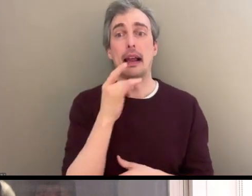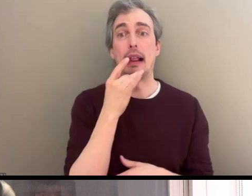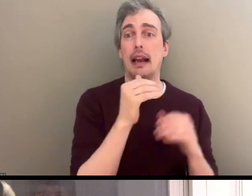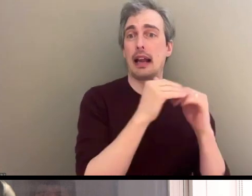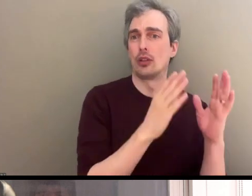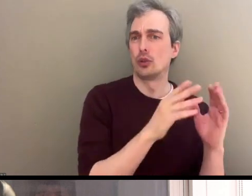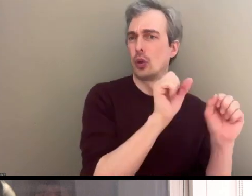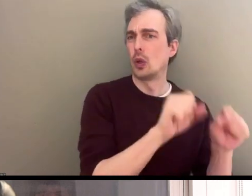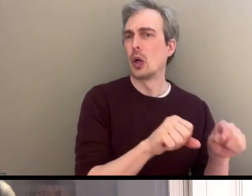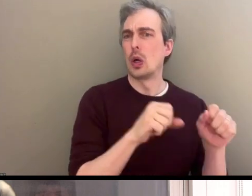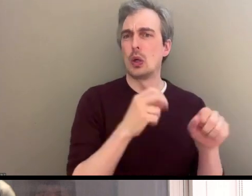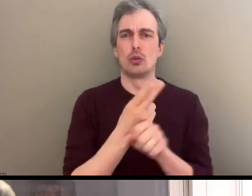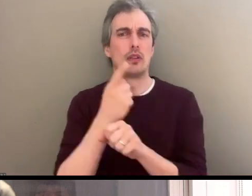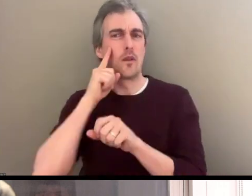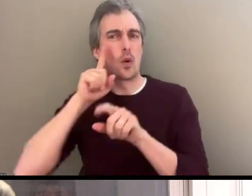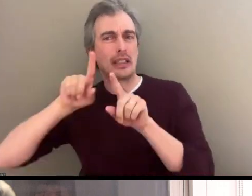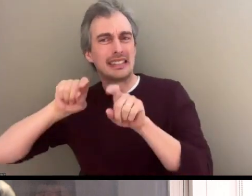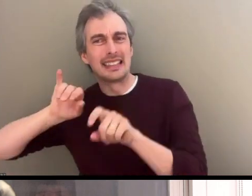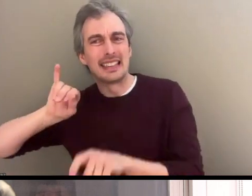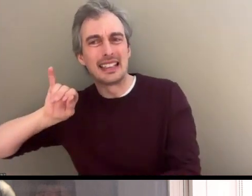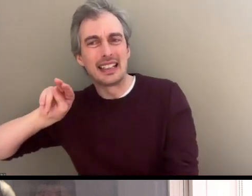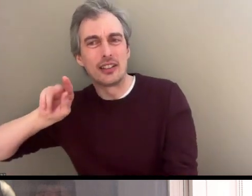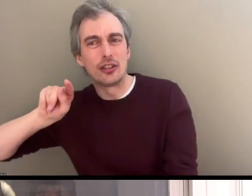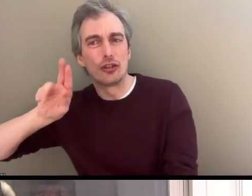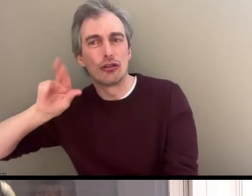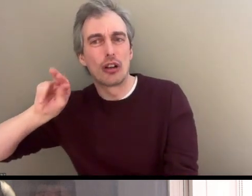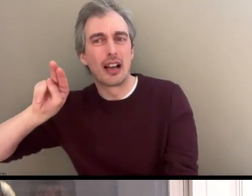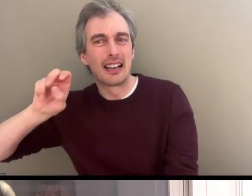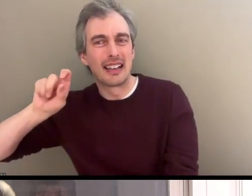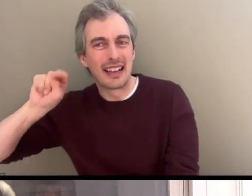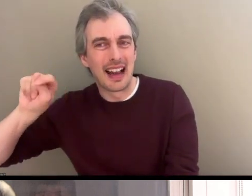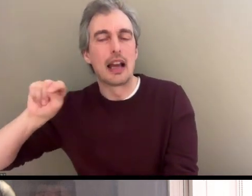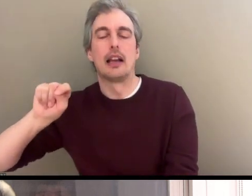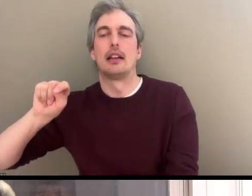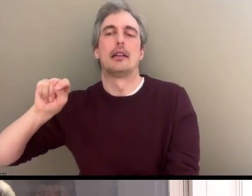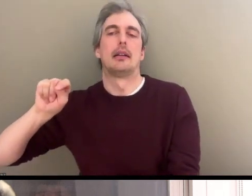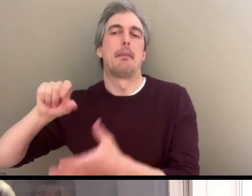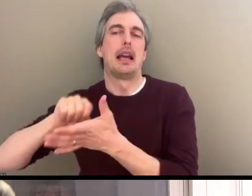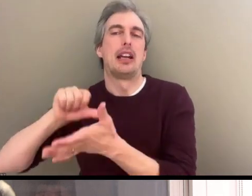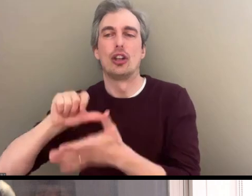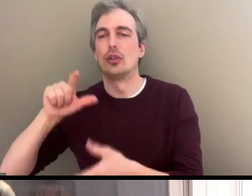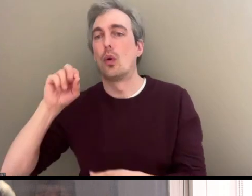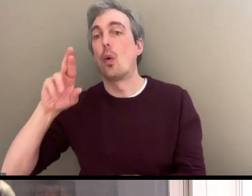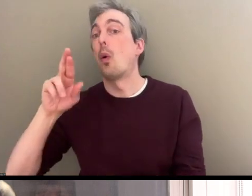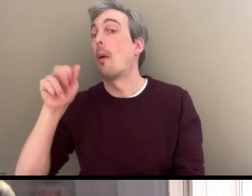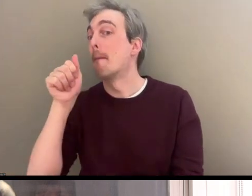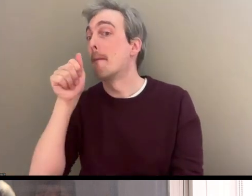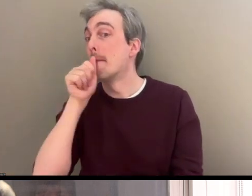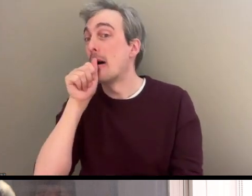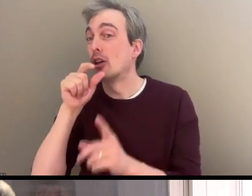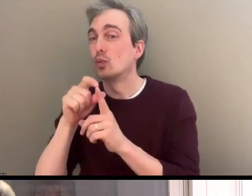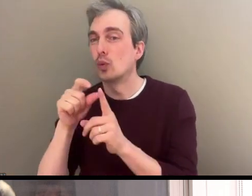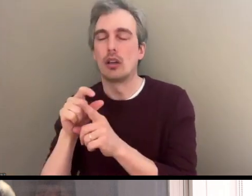You could use it for password protected content or dynamic asynchronous JavaScript rendered pages.